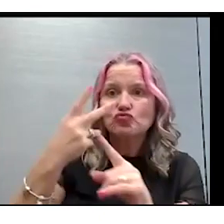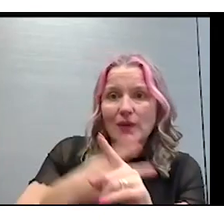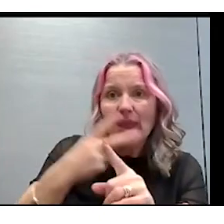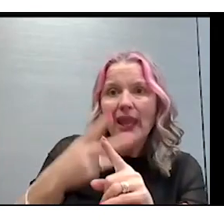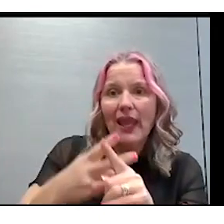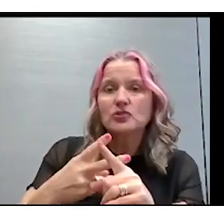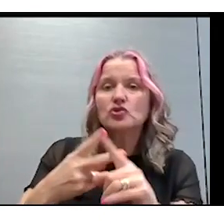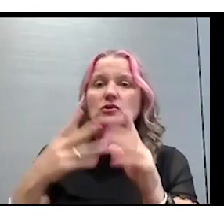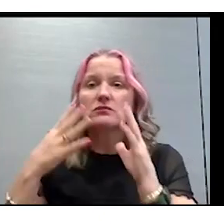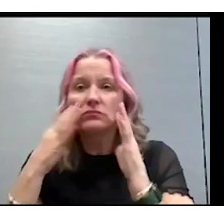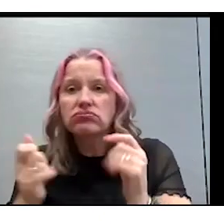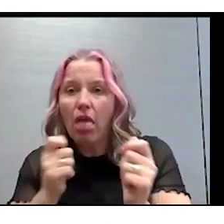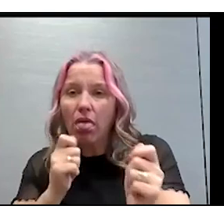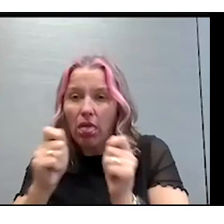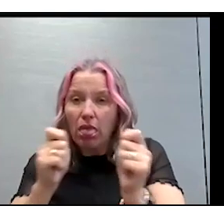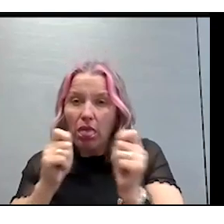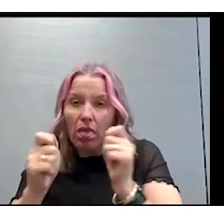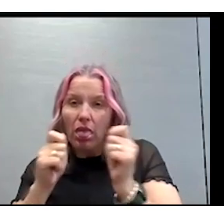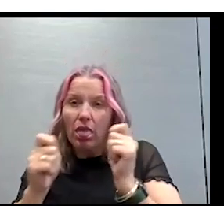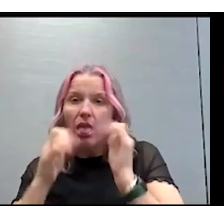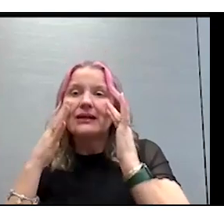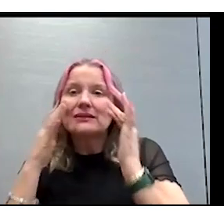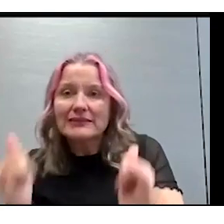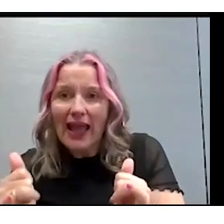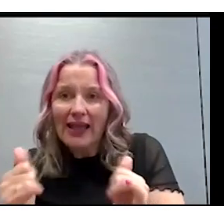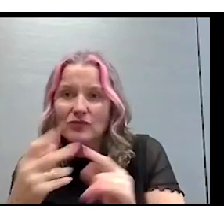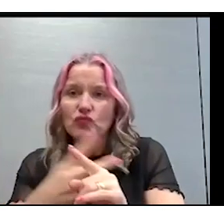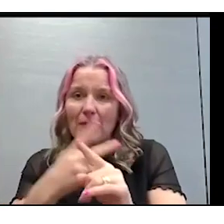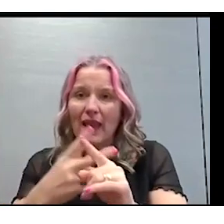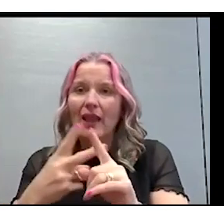And I'll bring it back a notch. So when I was developing components